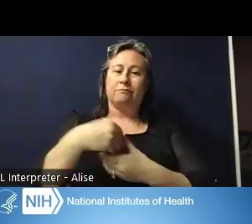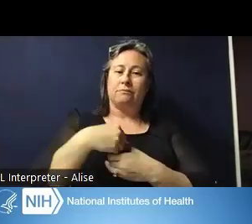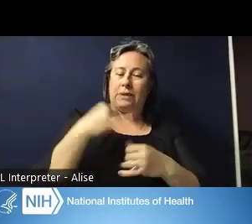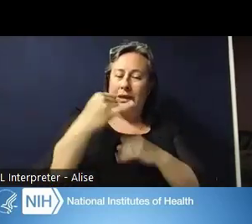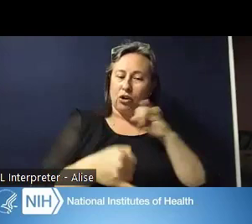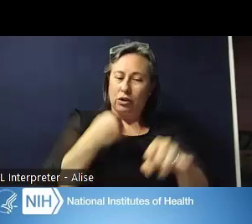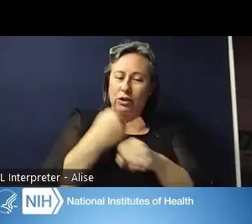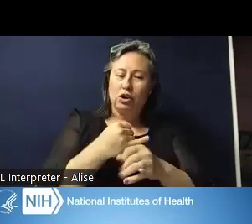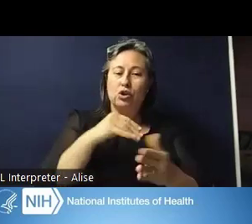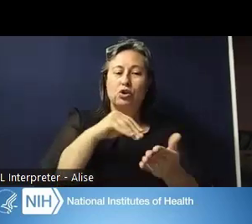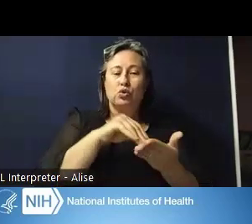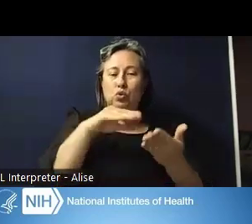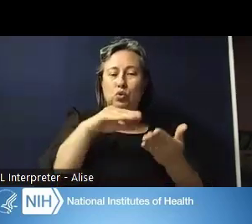scholars and collaborations.